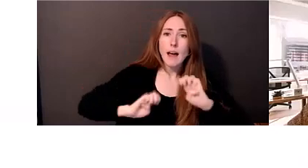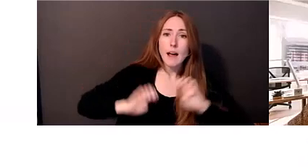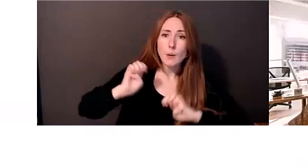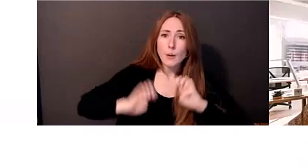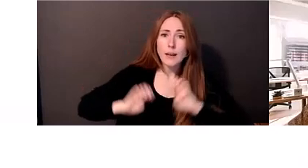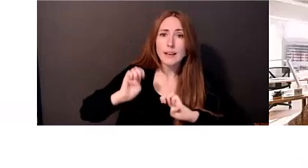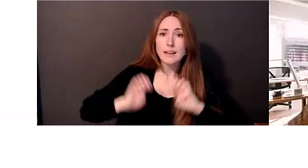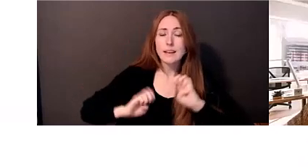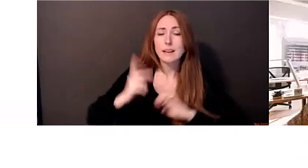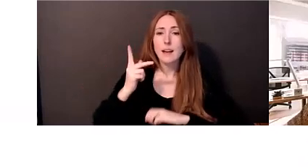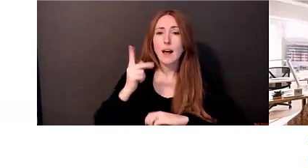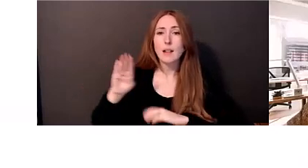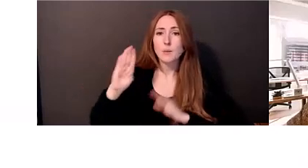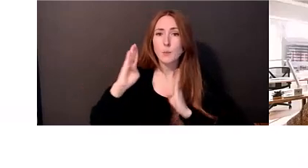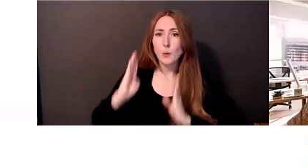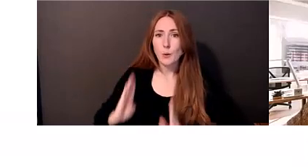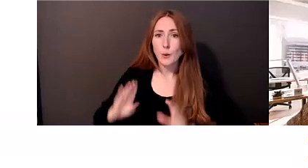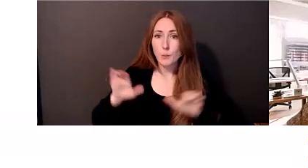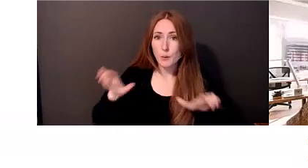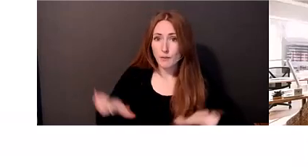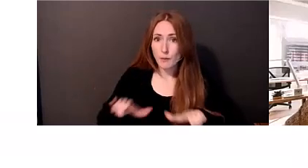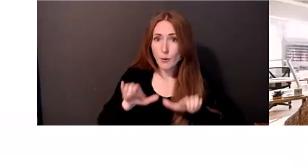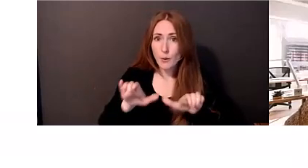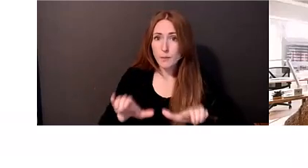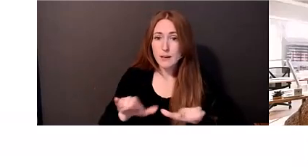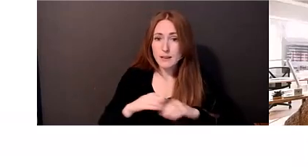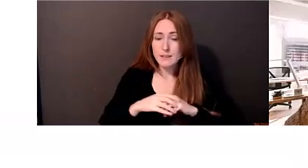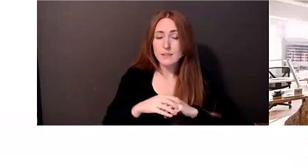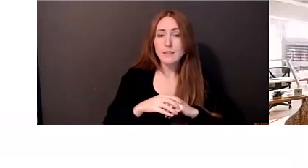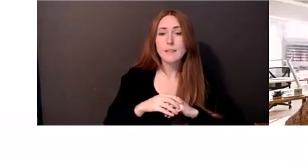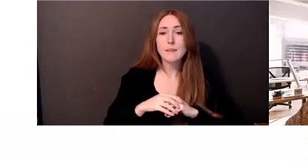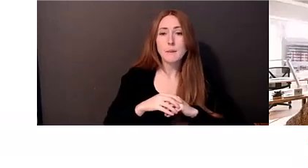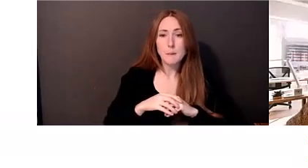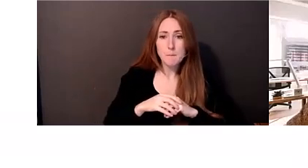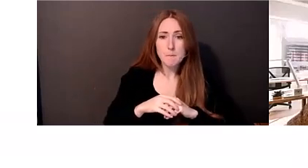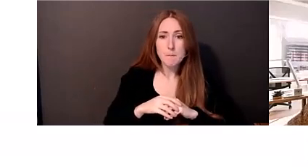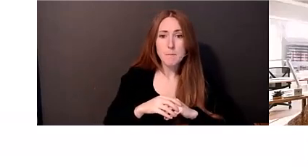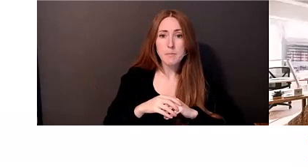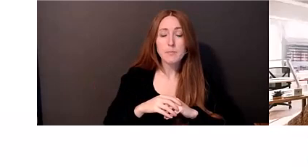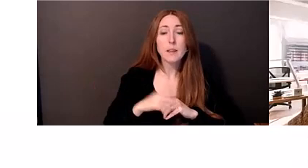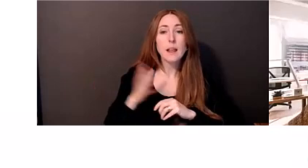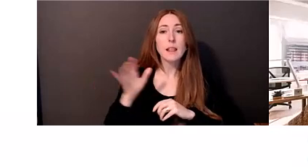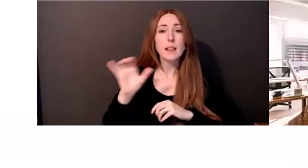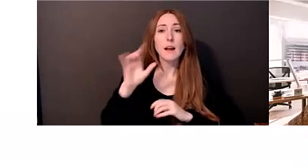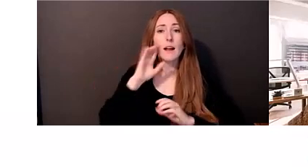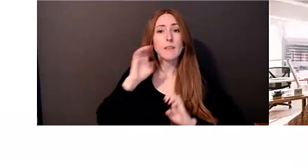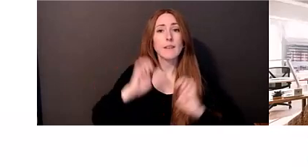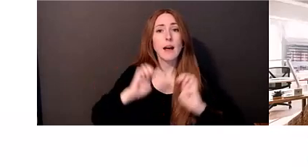We can say that there is a evaluation framework for knowledge brokering roles.